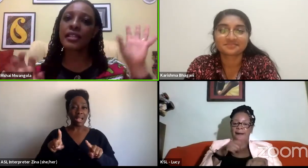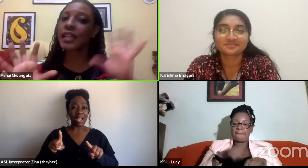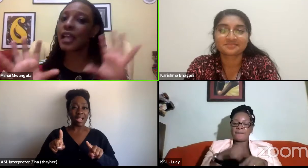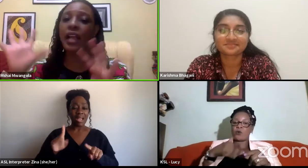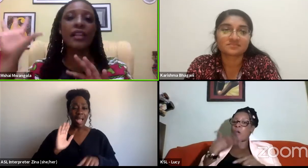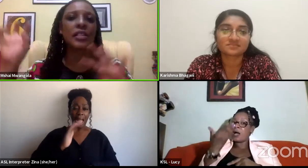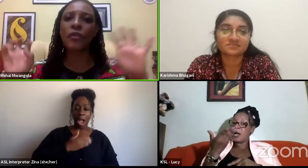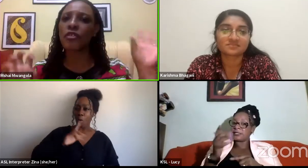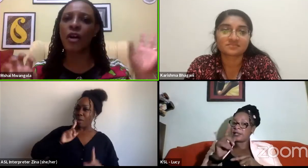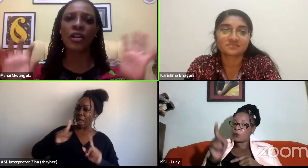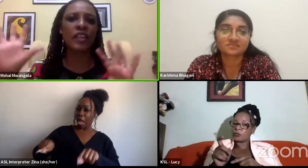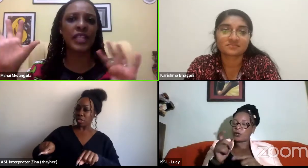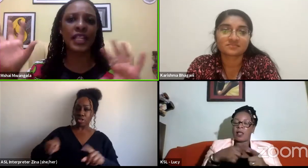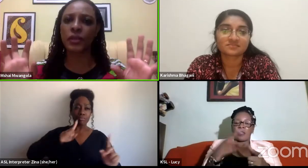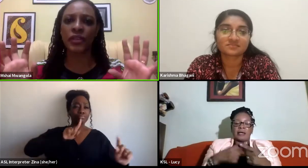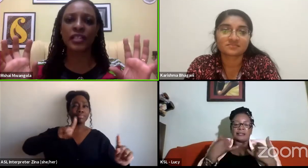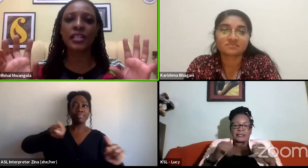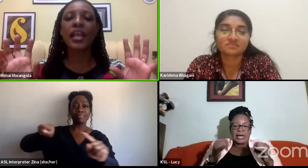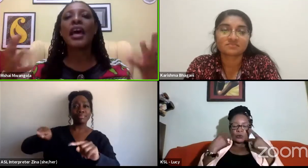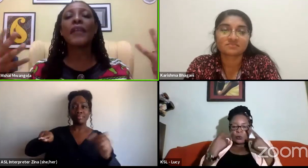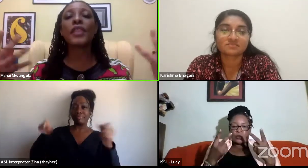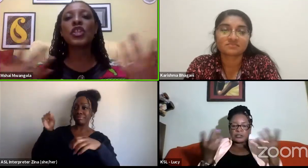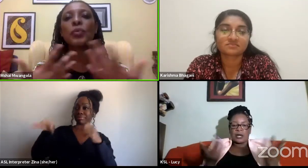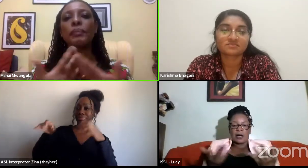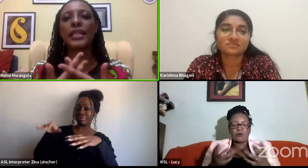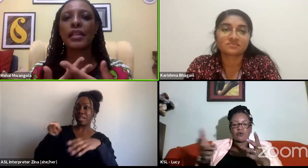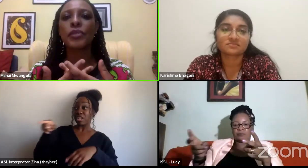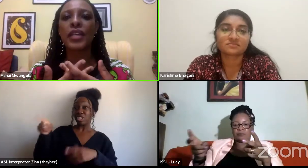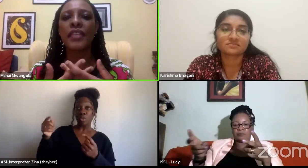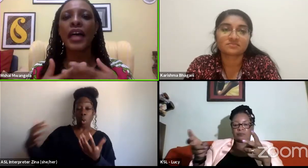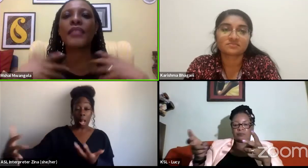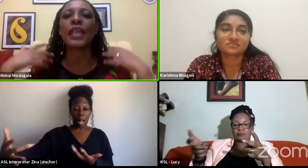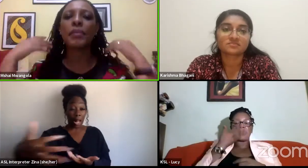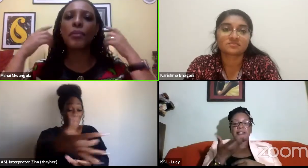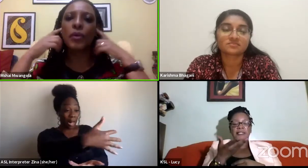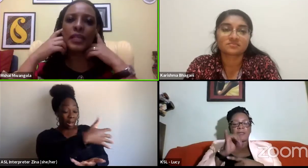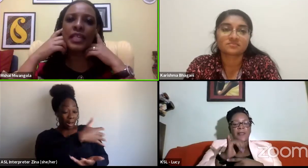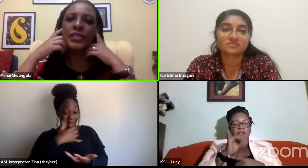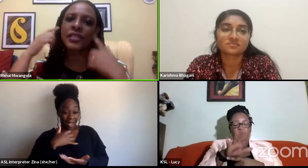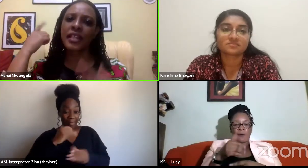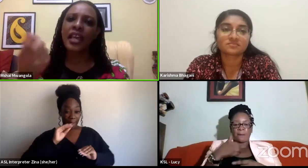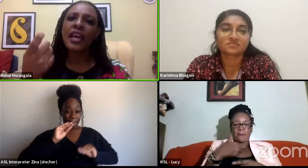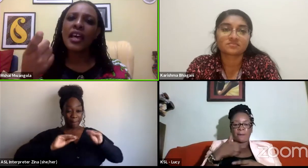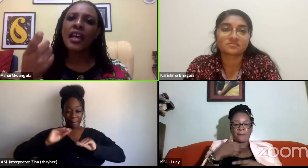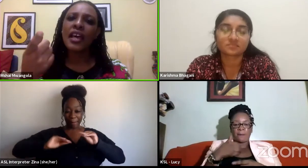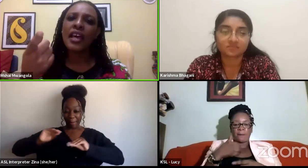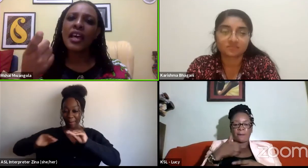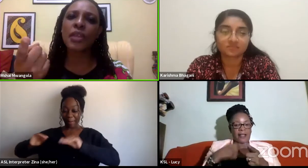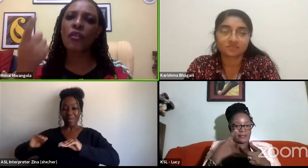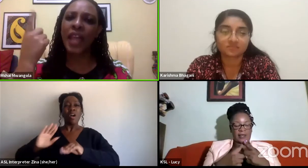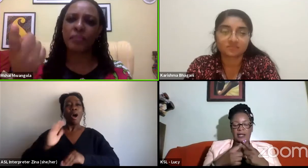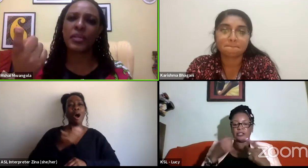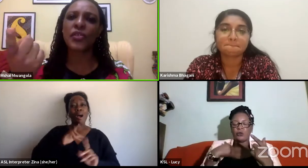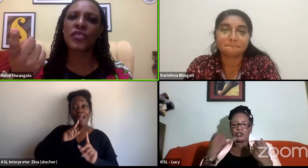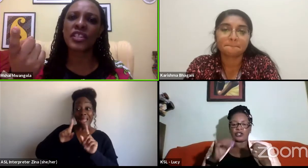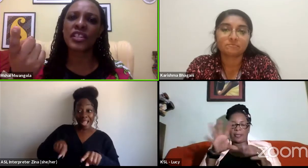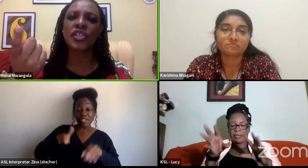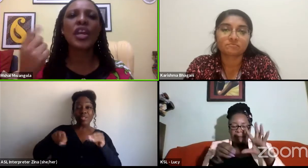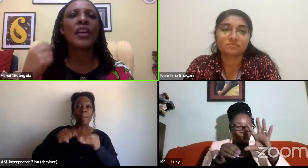and the answers were from our lived experience. And then she would piece them together. And then people would begin to say that reminds me of that piece of research,